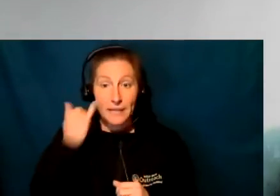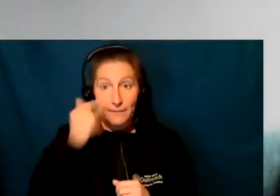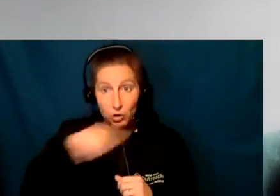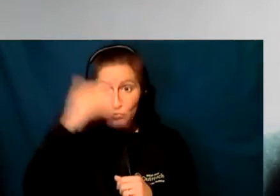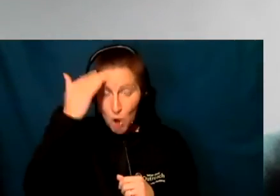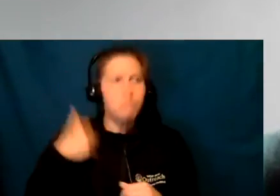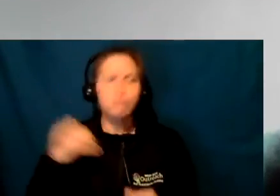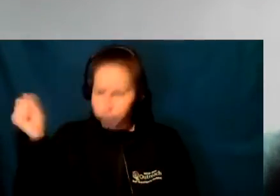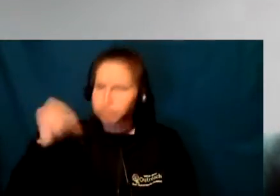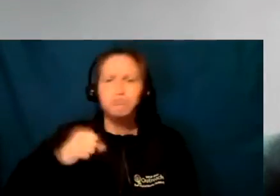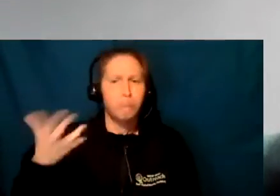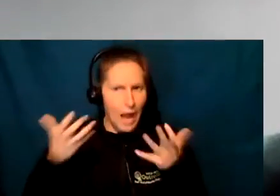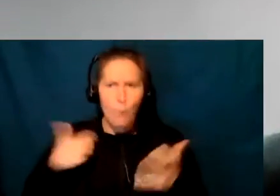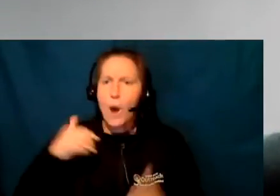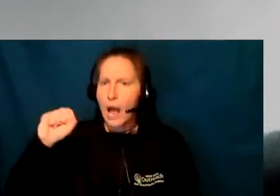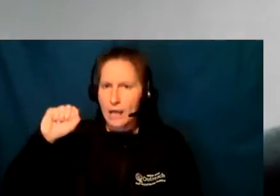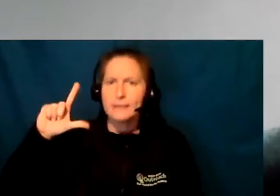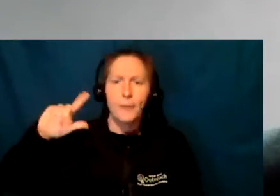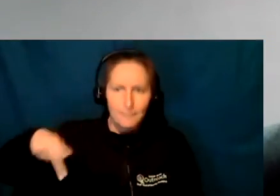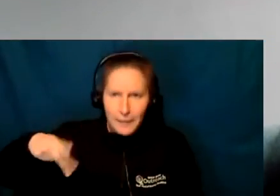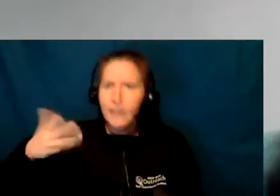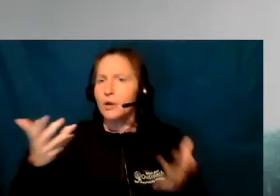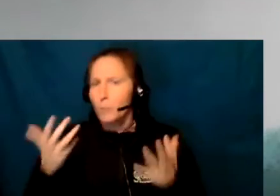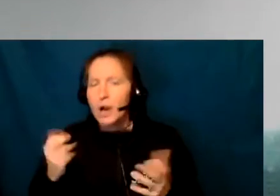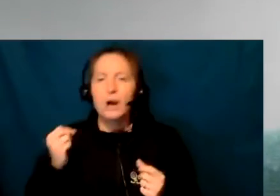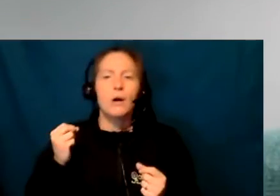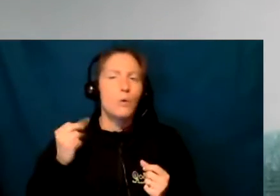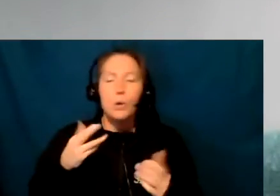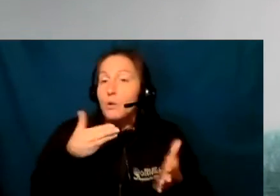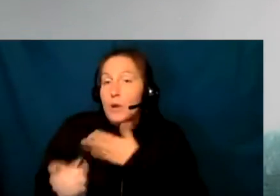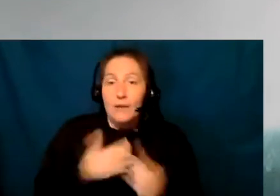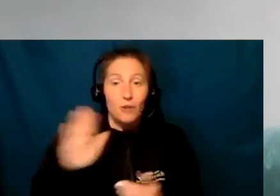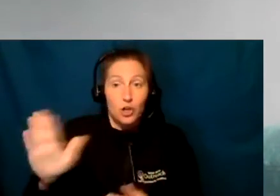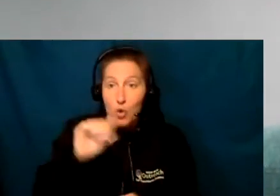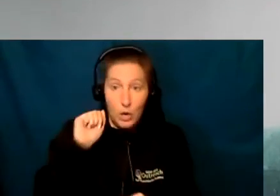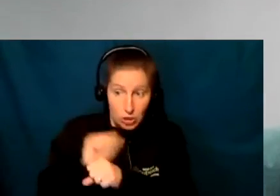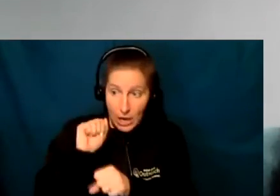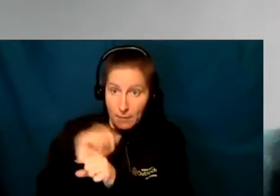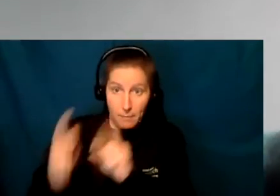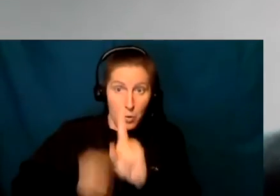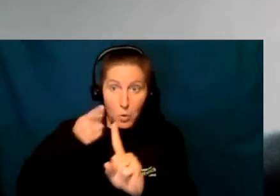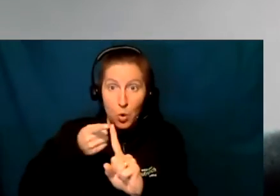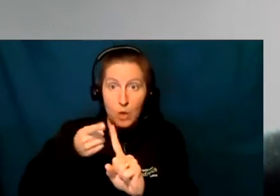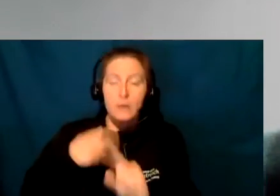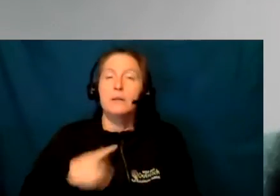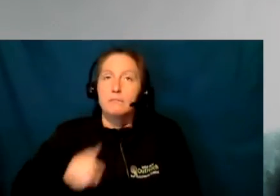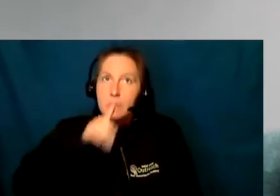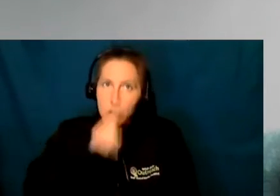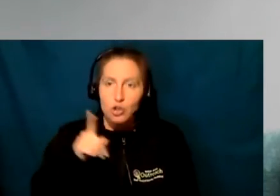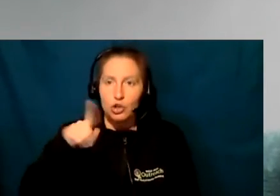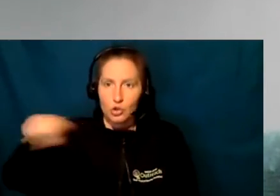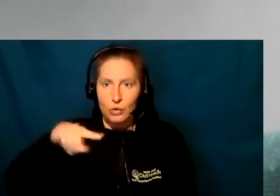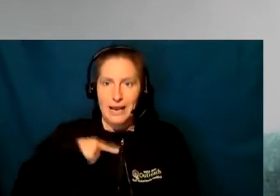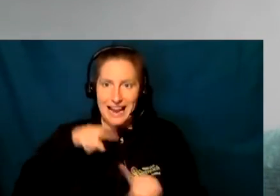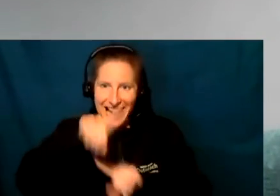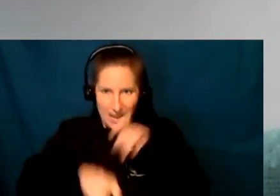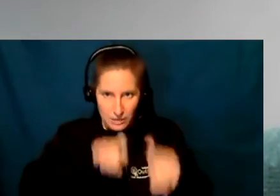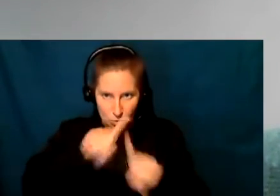is what you want, or regardless of whatever your career path is, ask questions. And